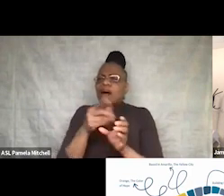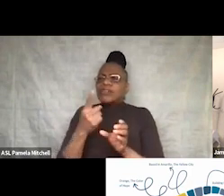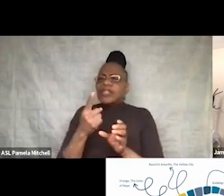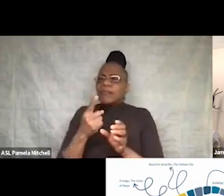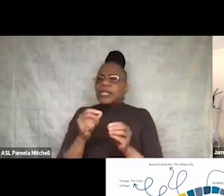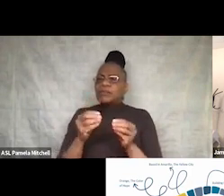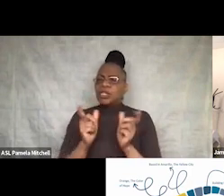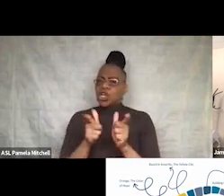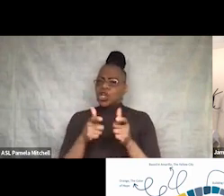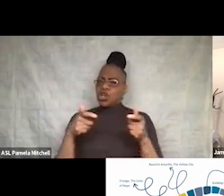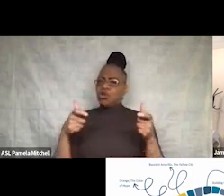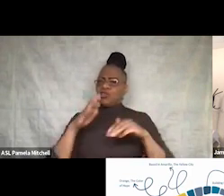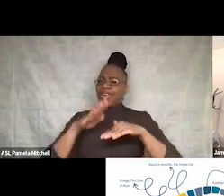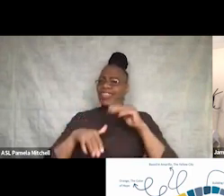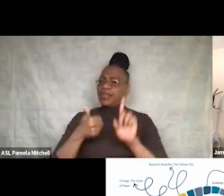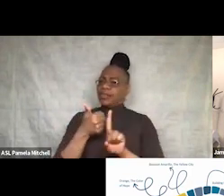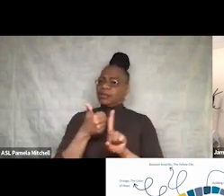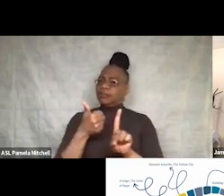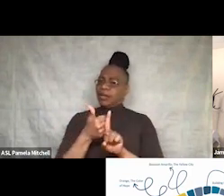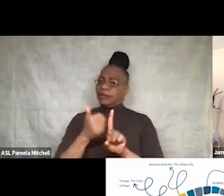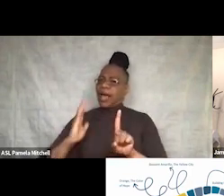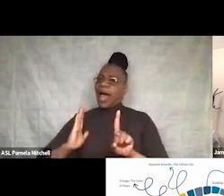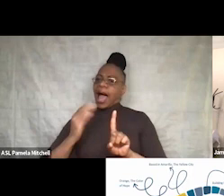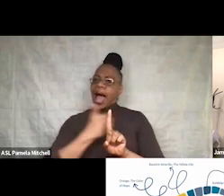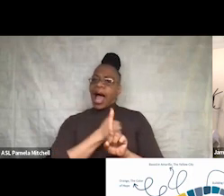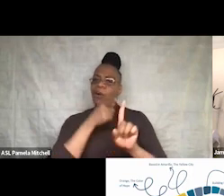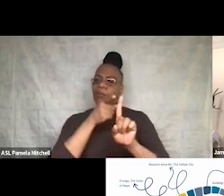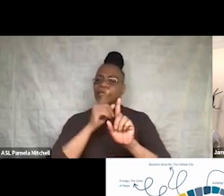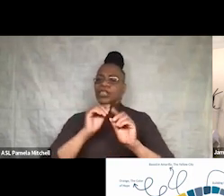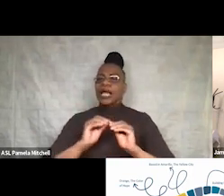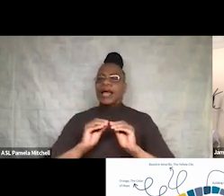And our mission, a clear vision is inspiring.